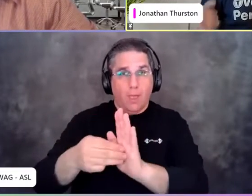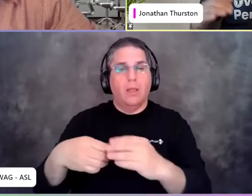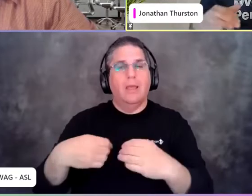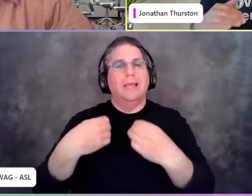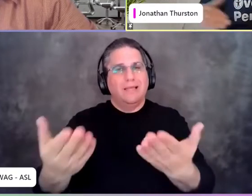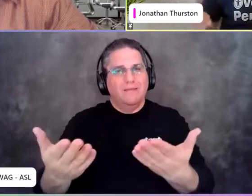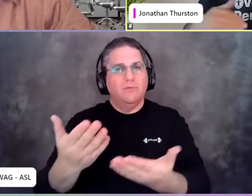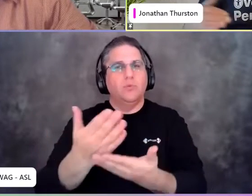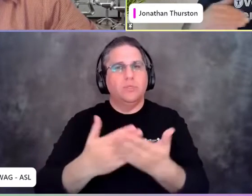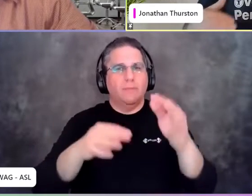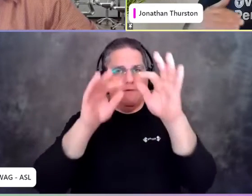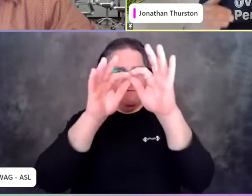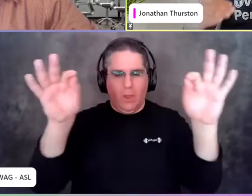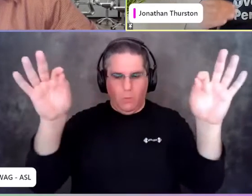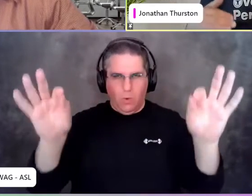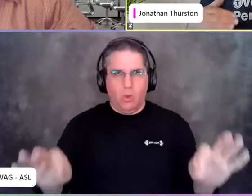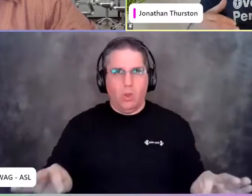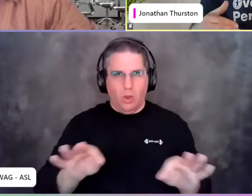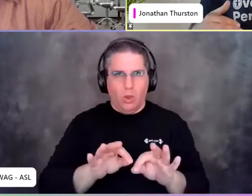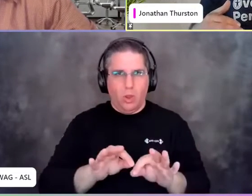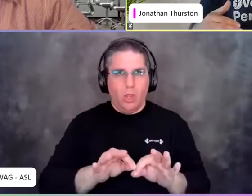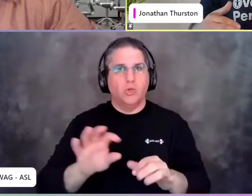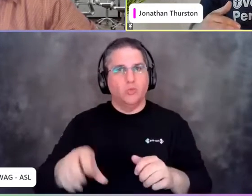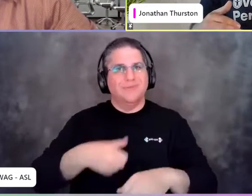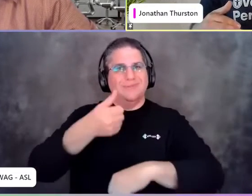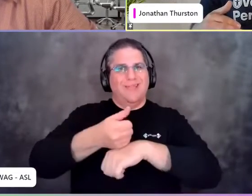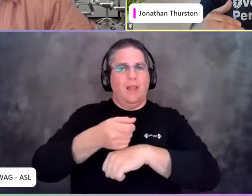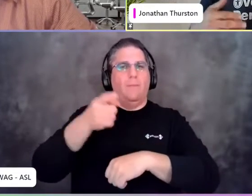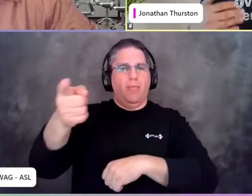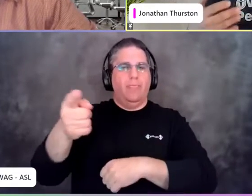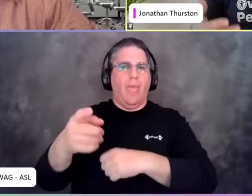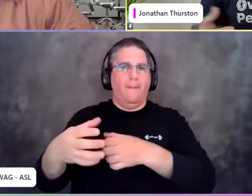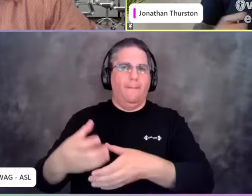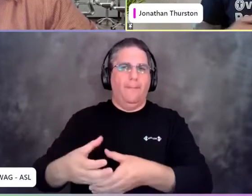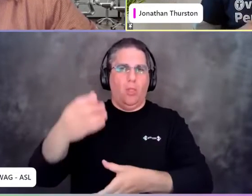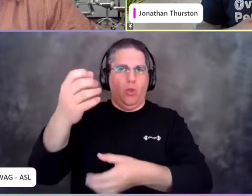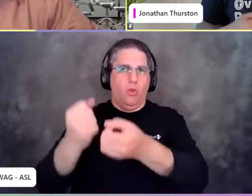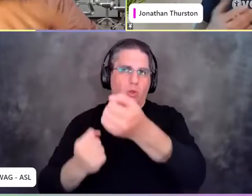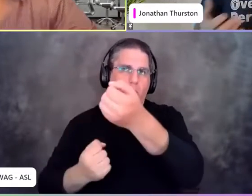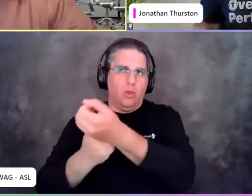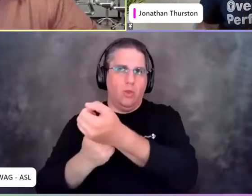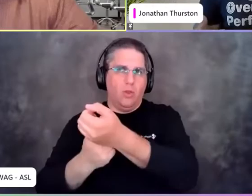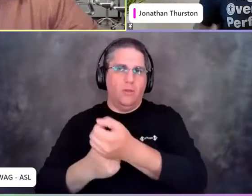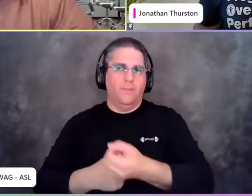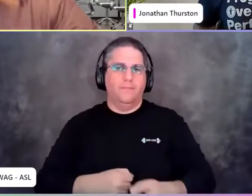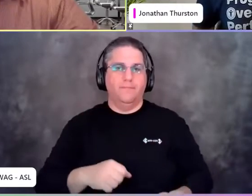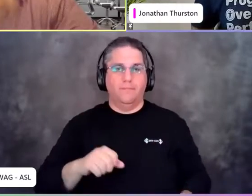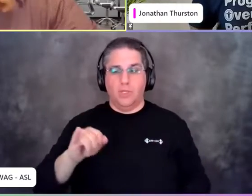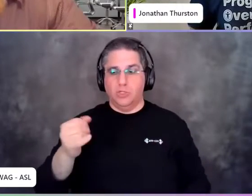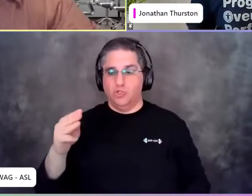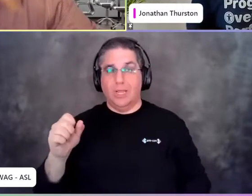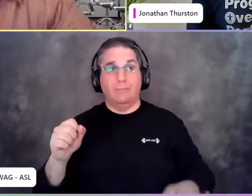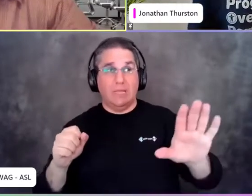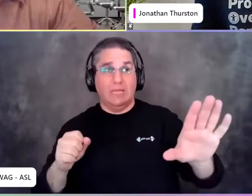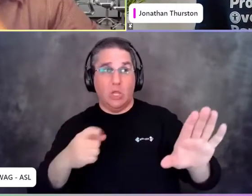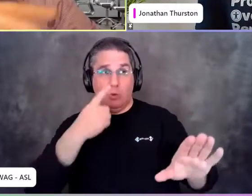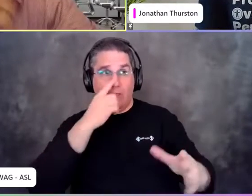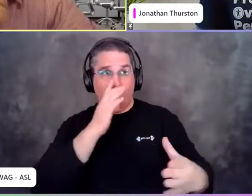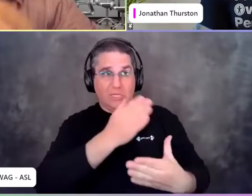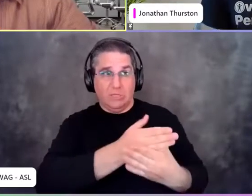you even track that, how do you even measure that, right? Maturity model gives you a framework to build a baseline around pillar pillar like